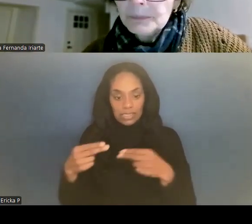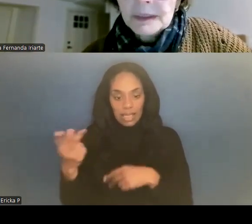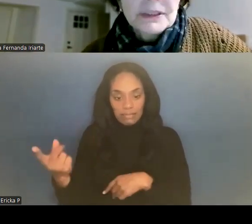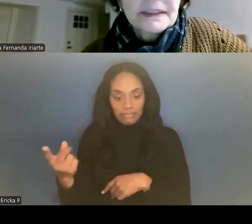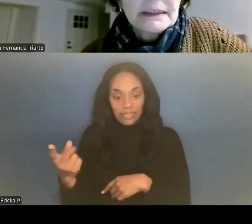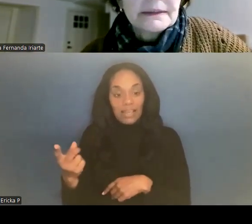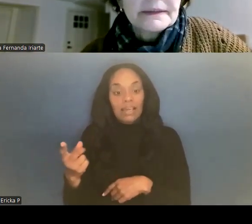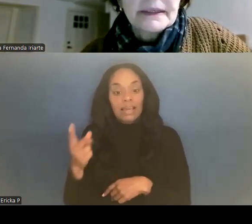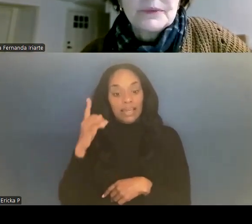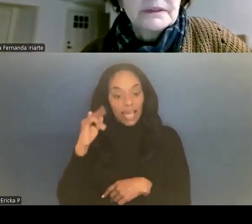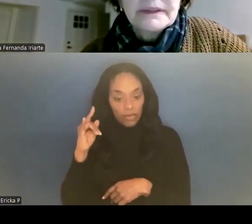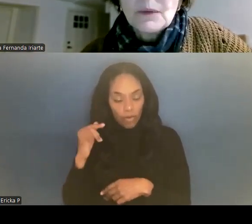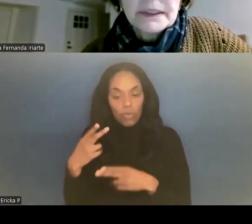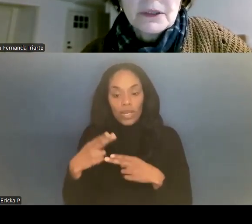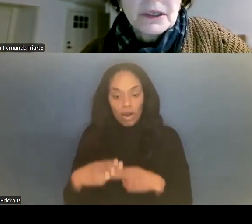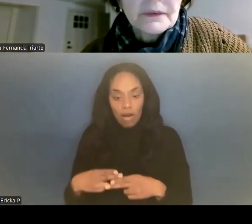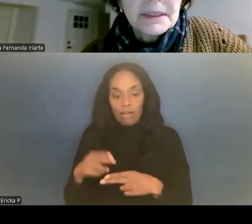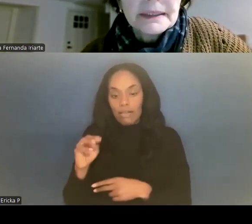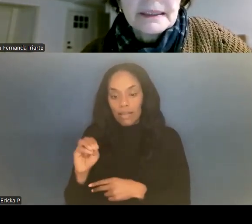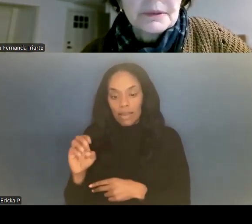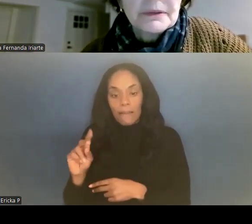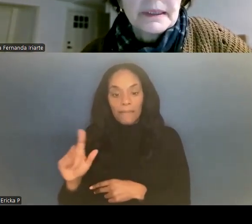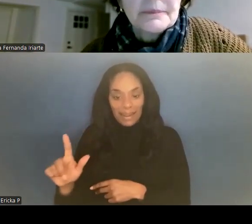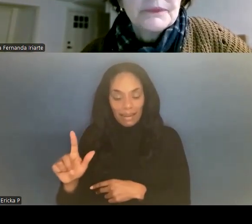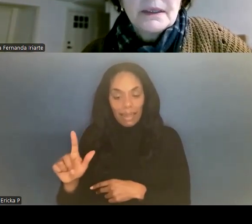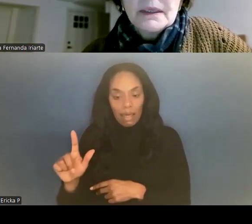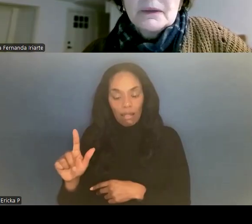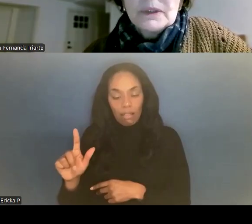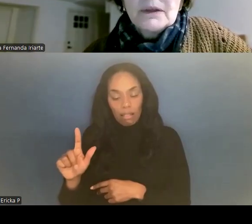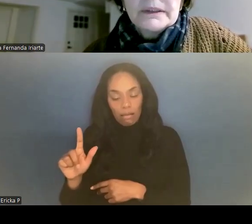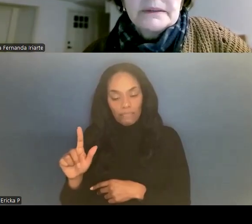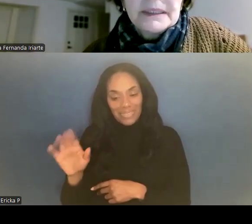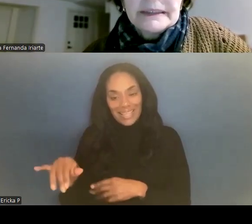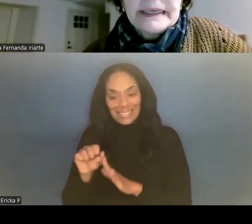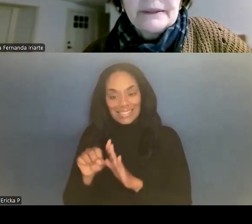Every state can decide what they want to call the Medicaid program. We call it Medi-Cal.